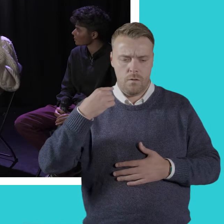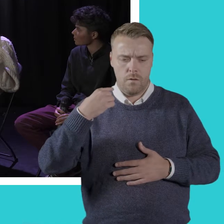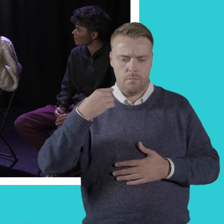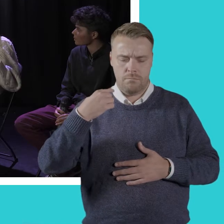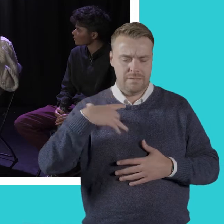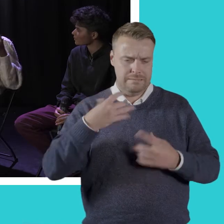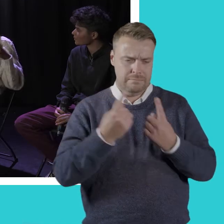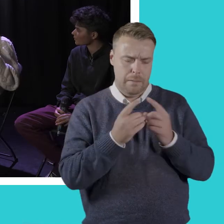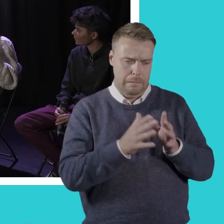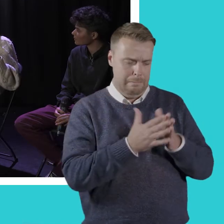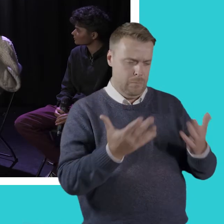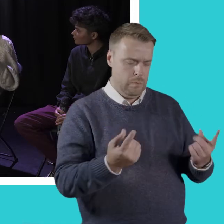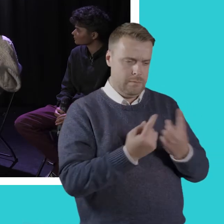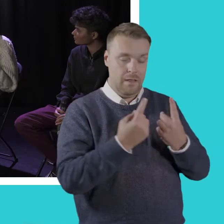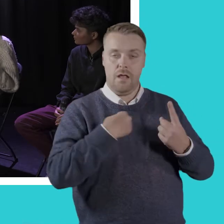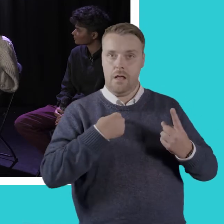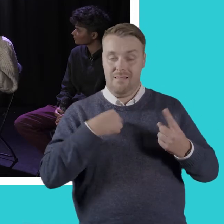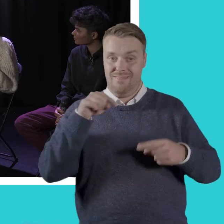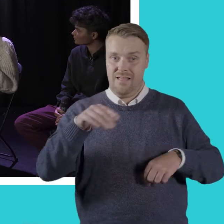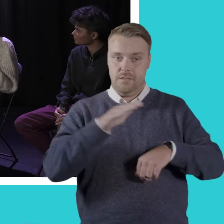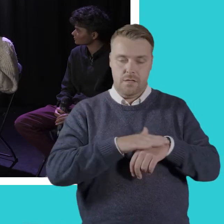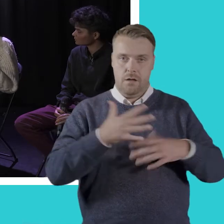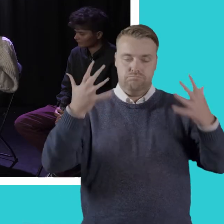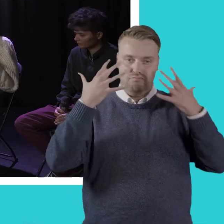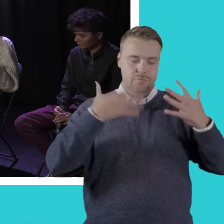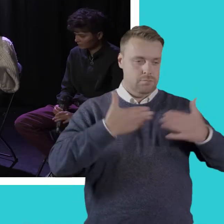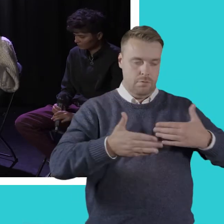I don't know what it was but I was just dealing with a lot in a professional way. And I remember